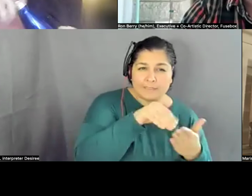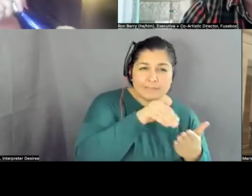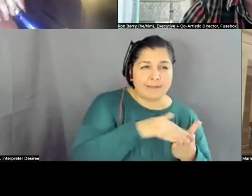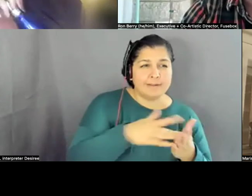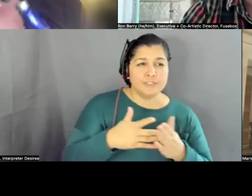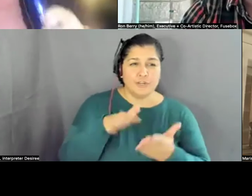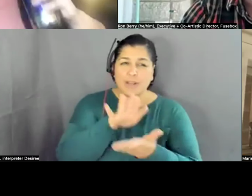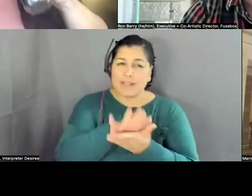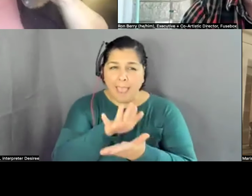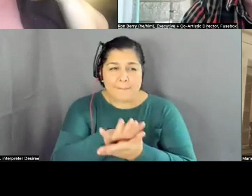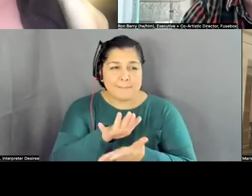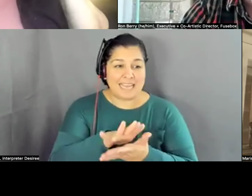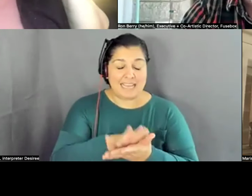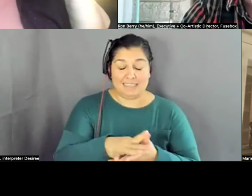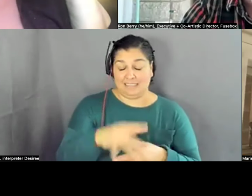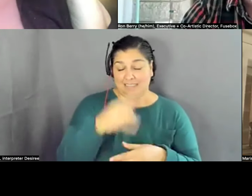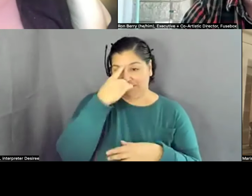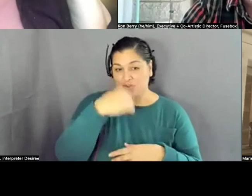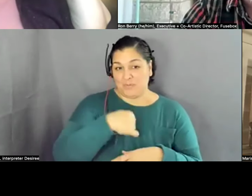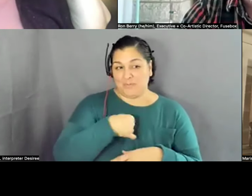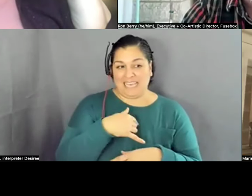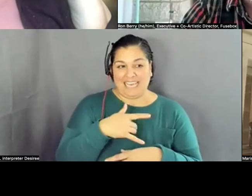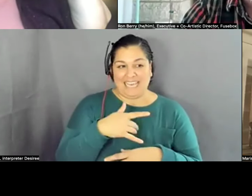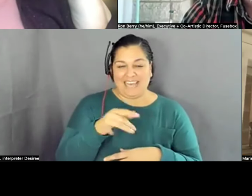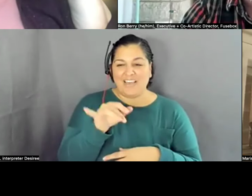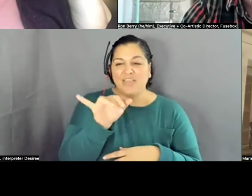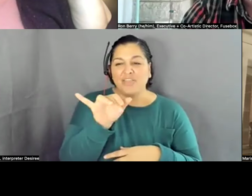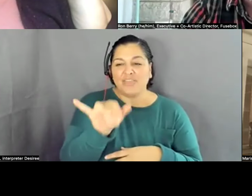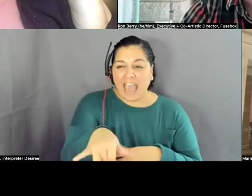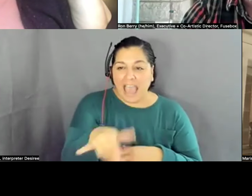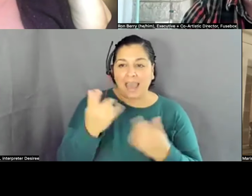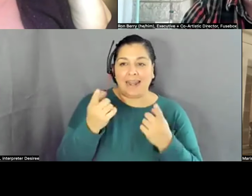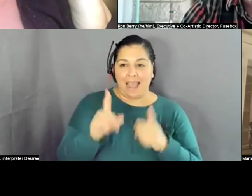And to me, that actually when those kinds of exchanges happen,